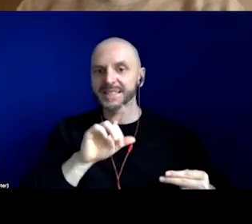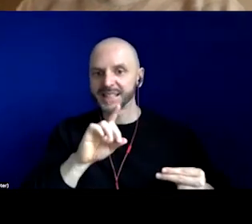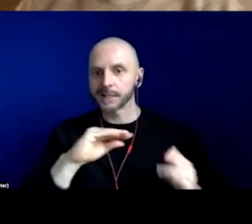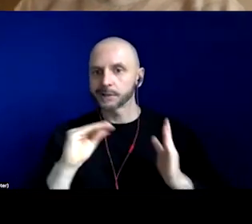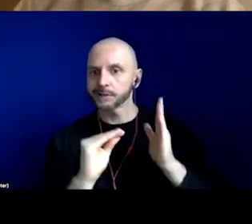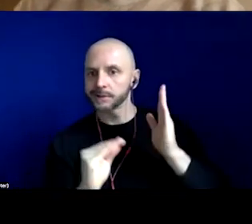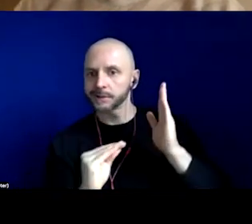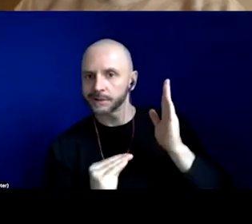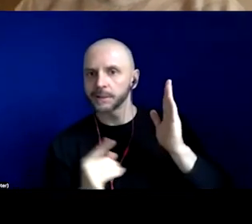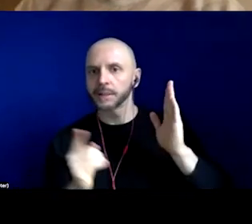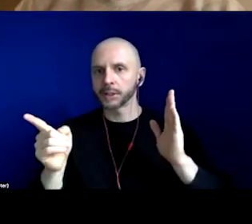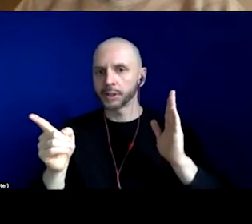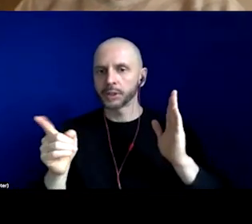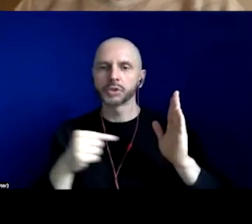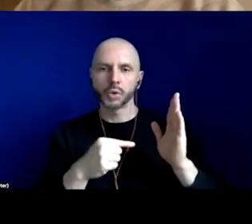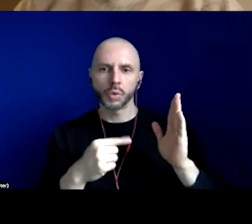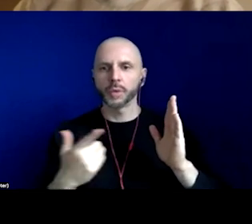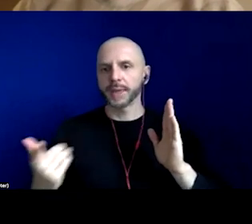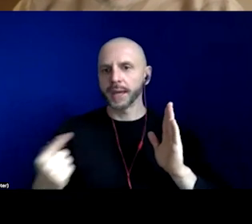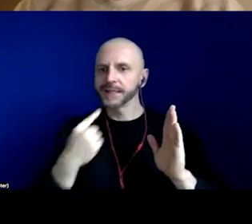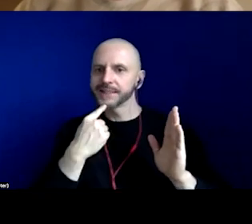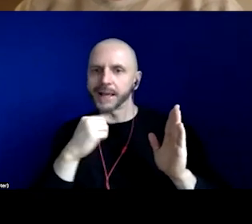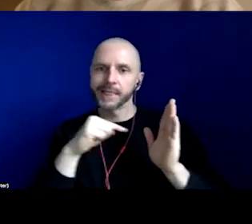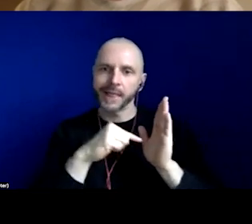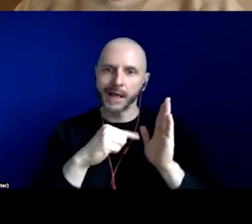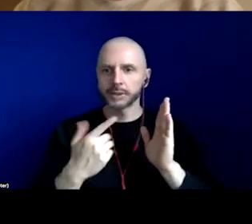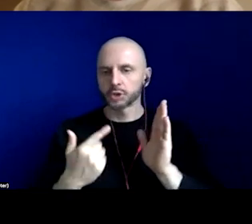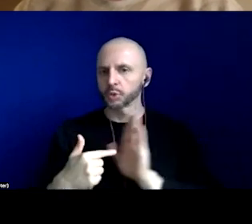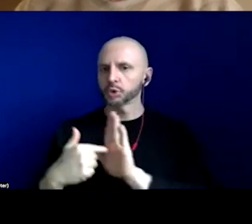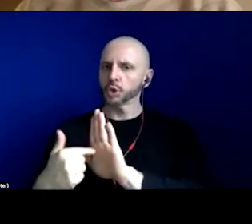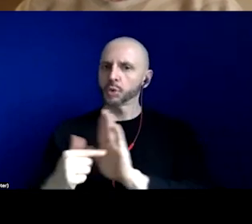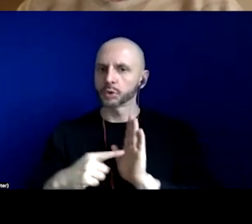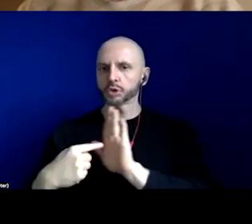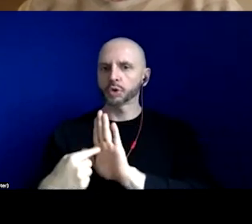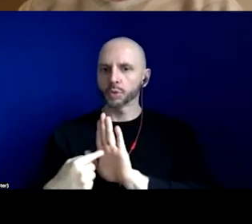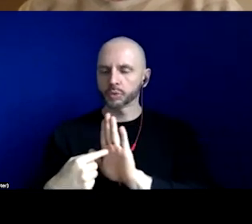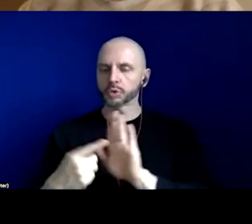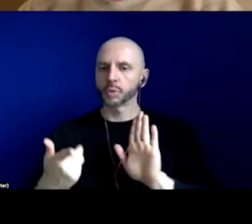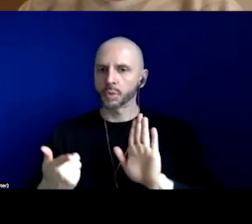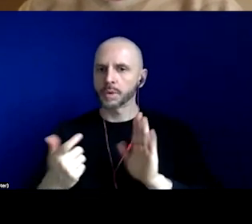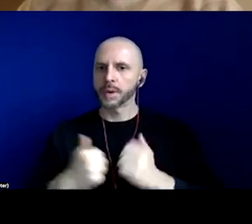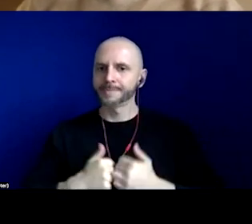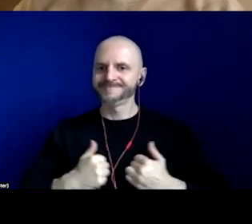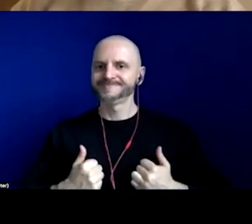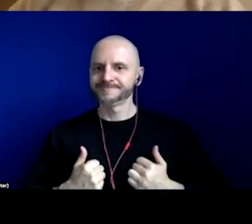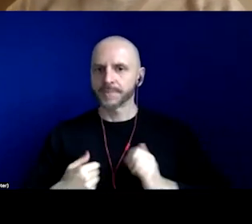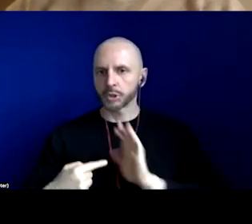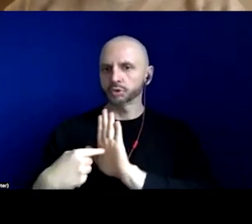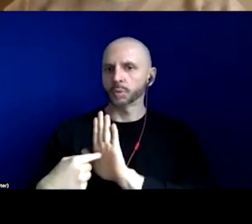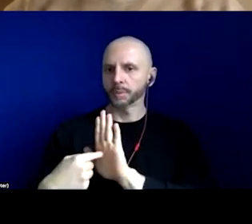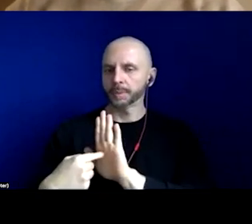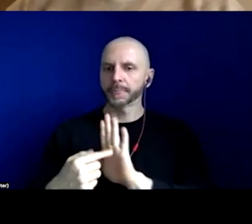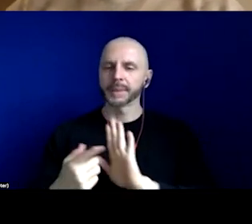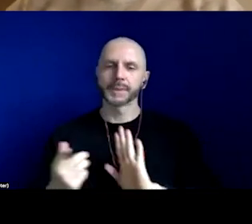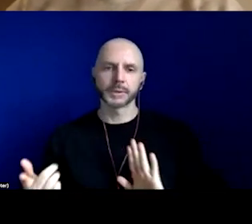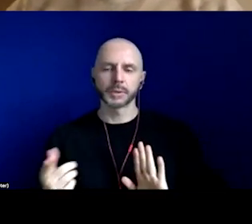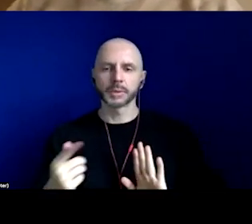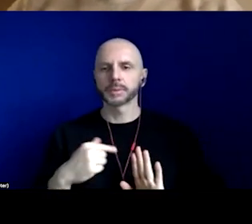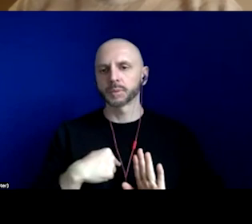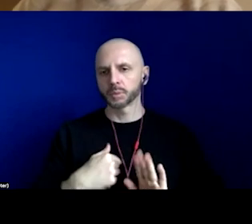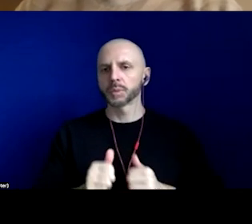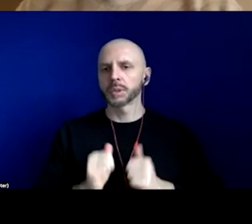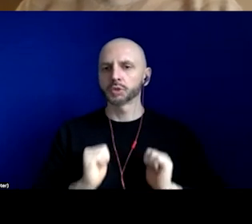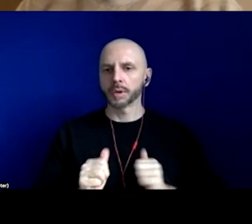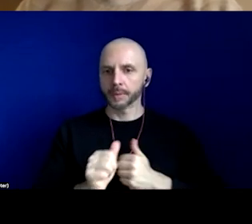books and make transparent how they use the tools. Another approach for us is productivity. Obviously